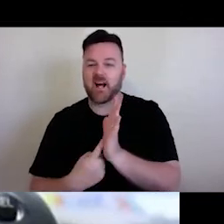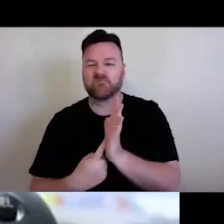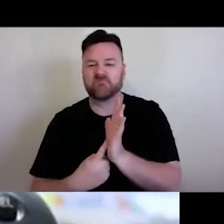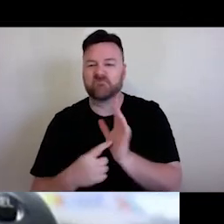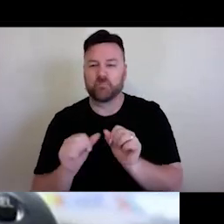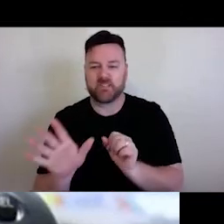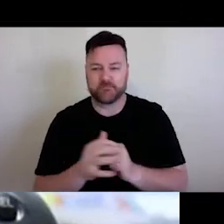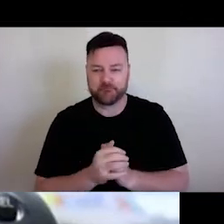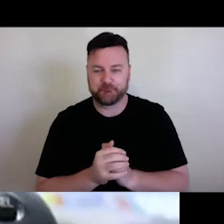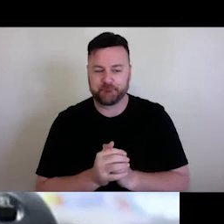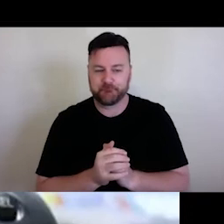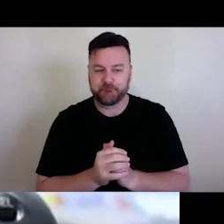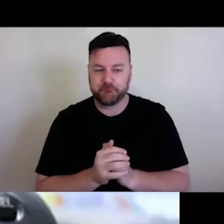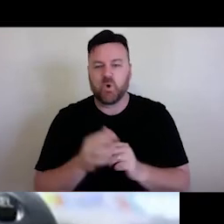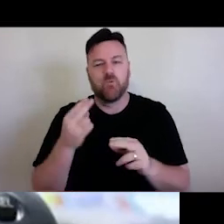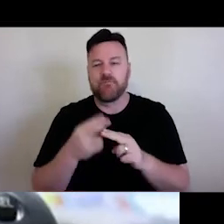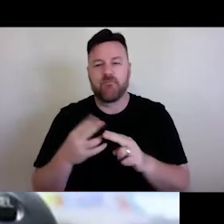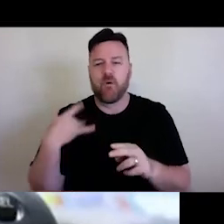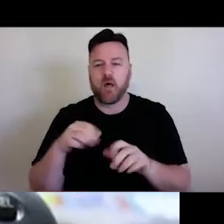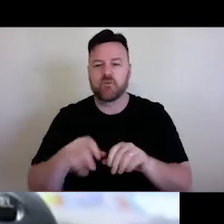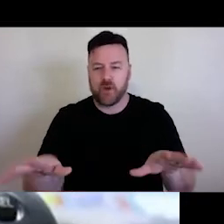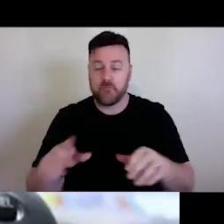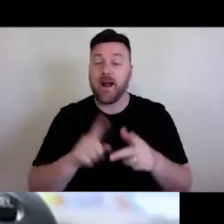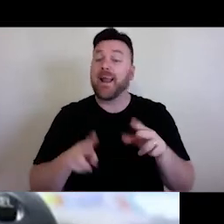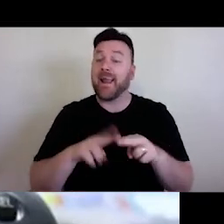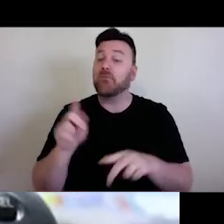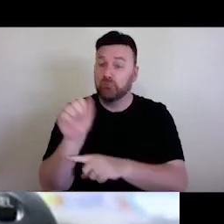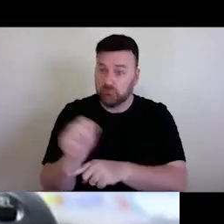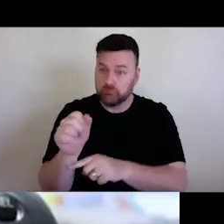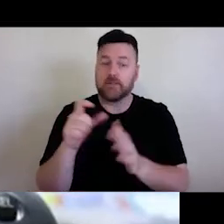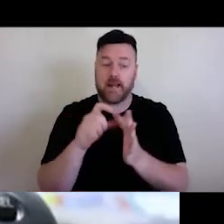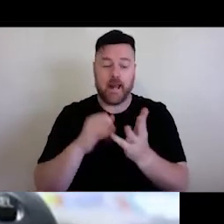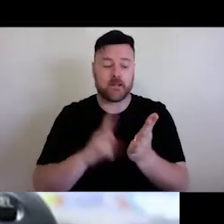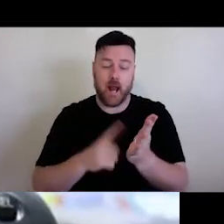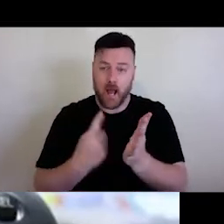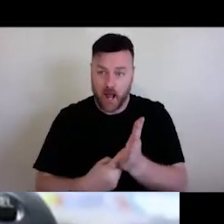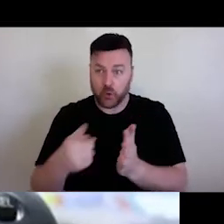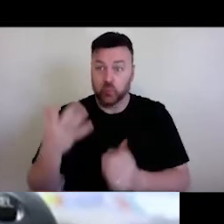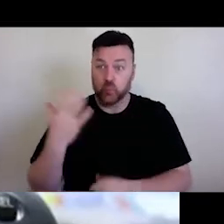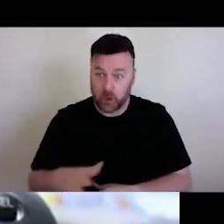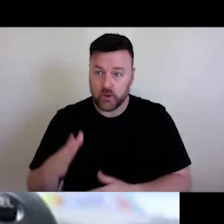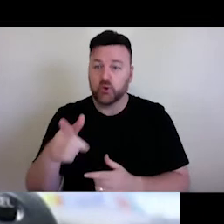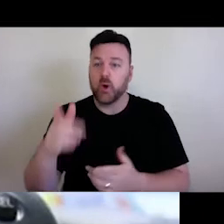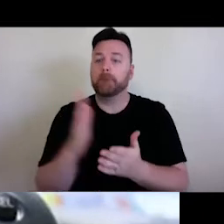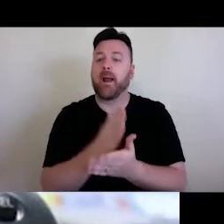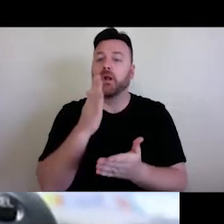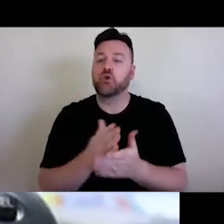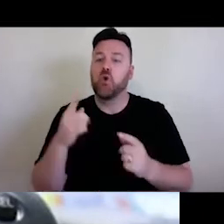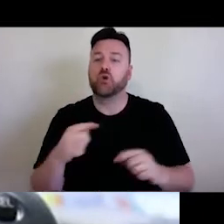to make sure if you are going to go down the DSLR route, or you already got one ando like to use it, make sure you actually check to see if it